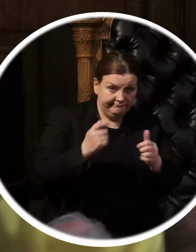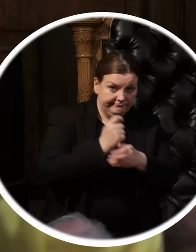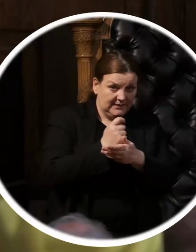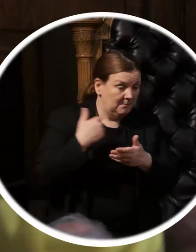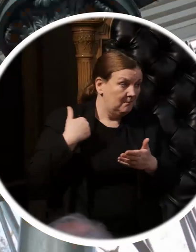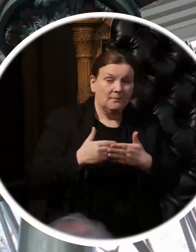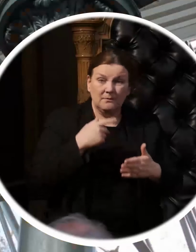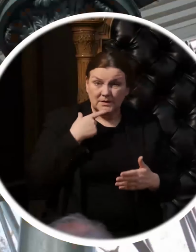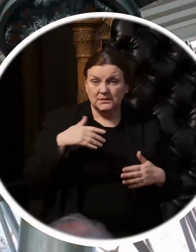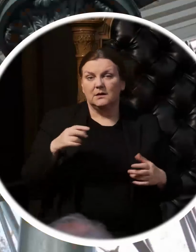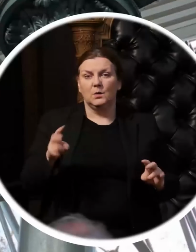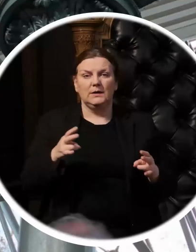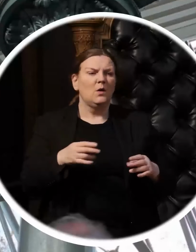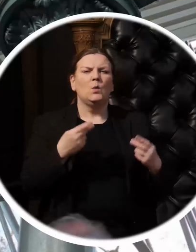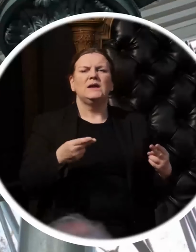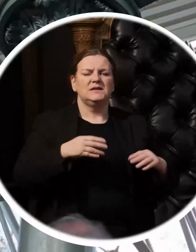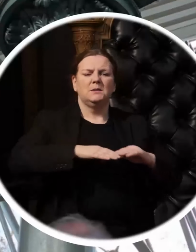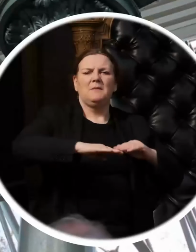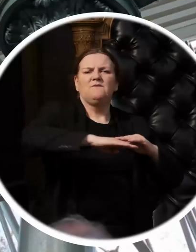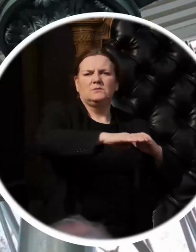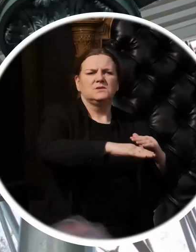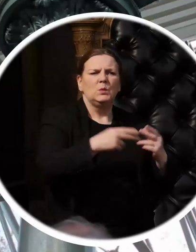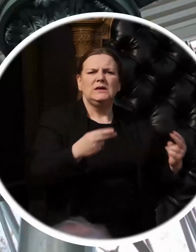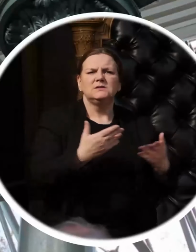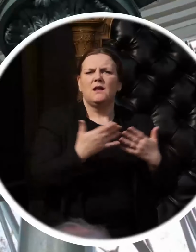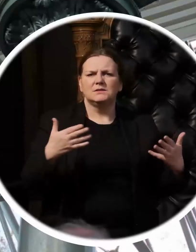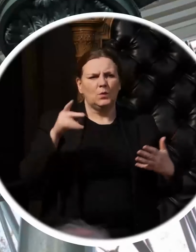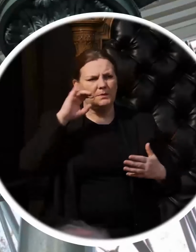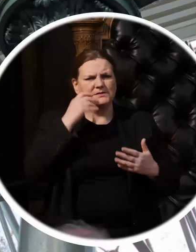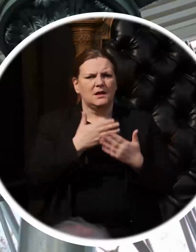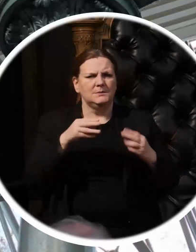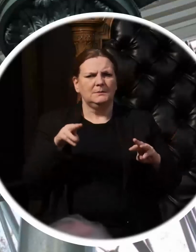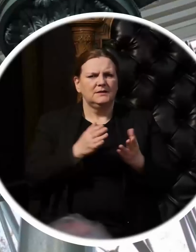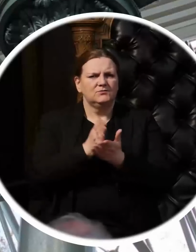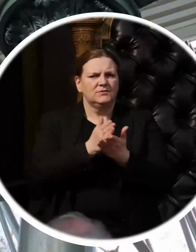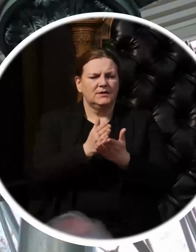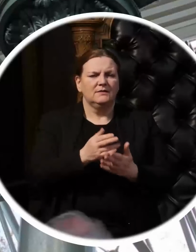And yet it was, we're going to need loads of platforms because loads of people are going to be using the railways. And so they started as they meant to carry on,